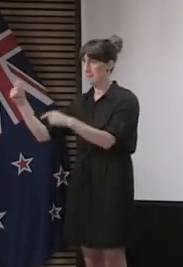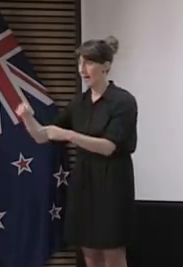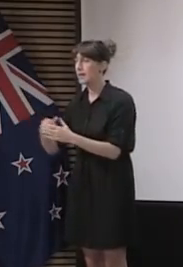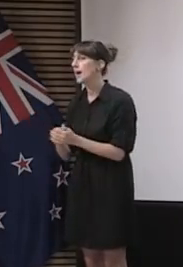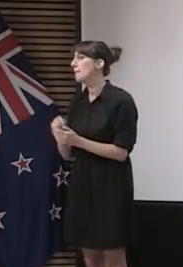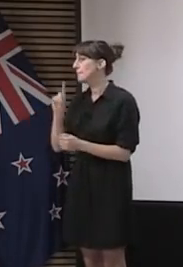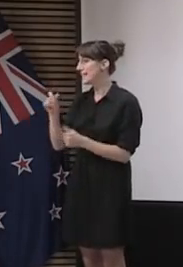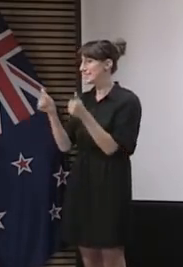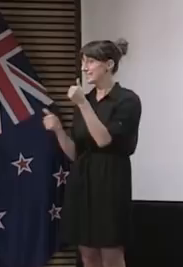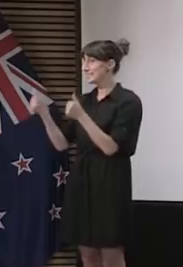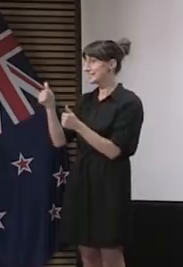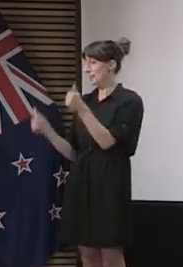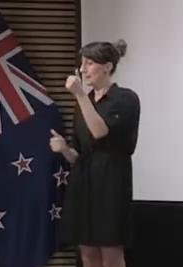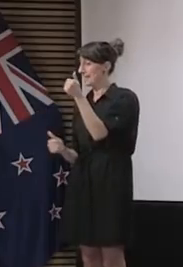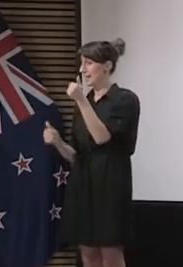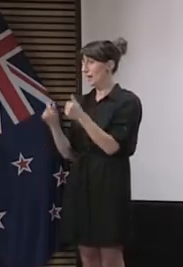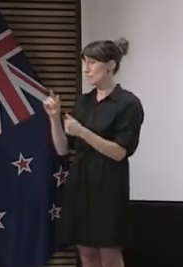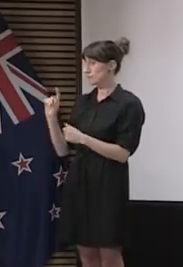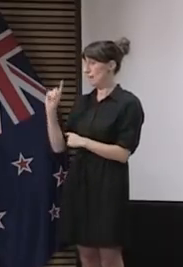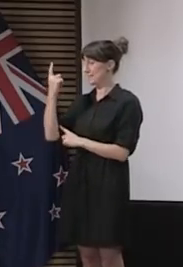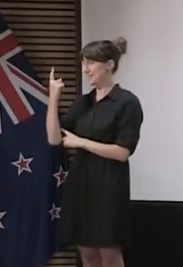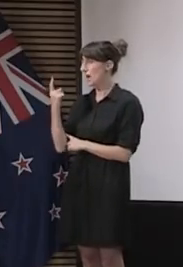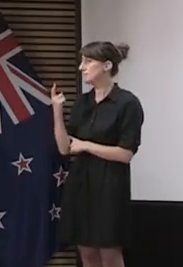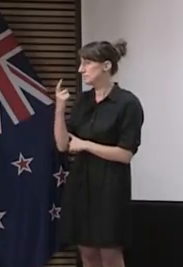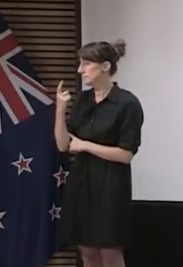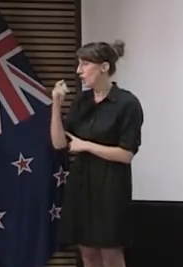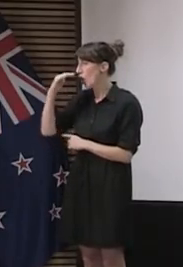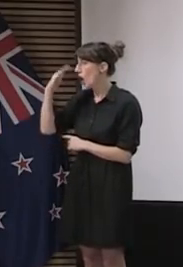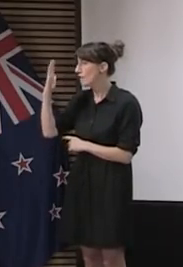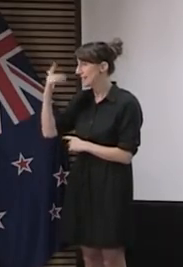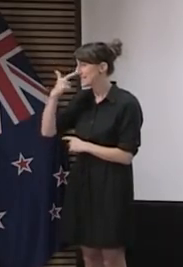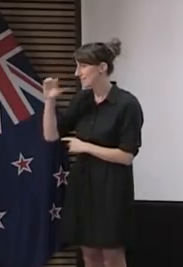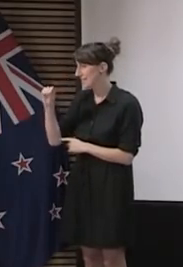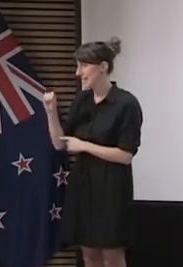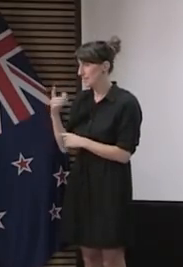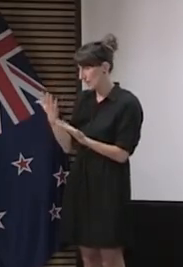I have hadsome conversations withministers around what we willbe doing